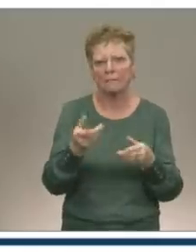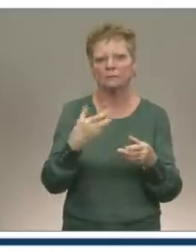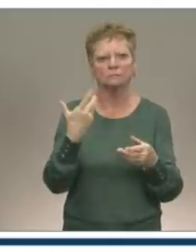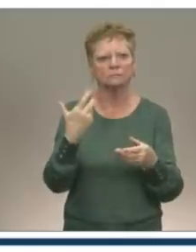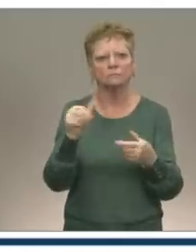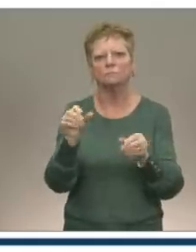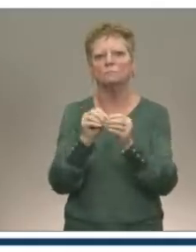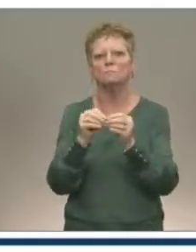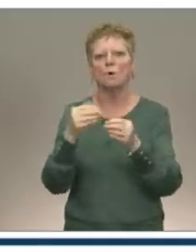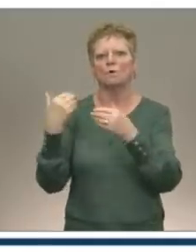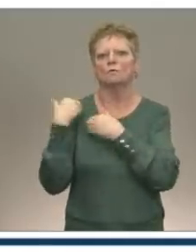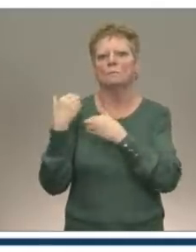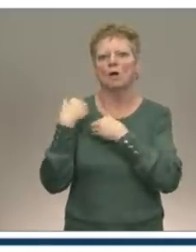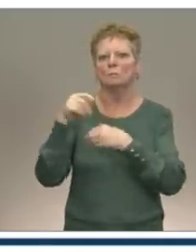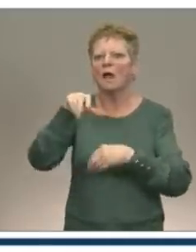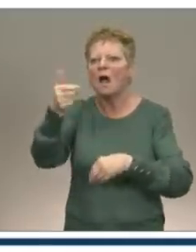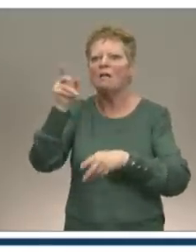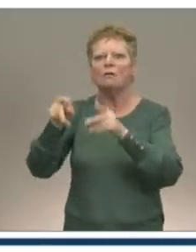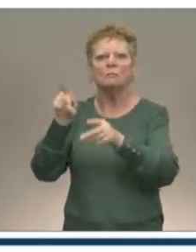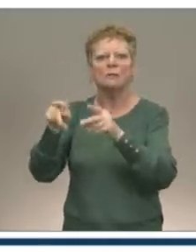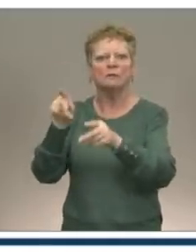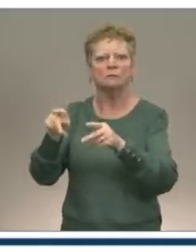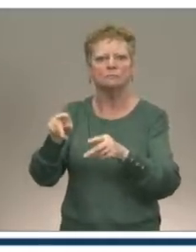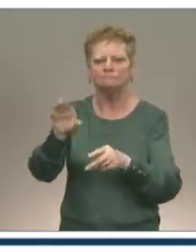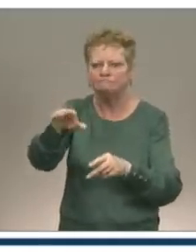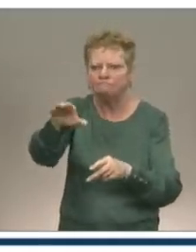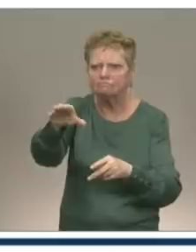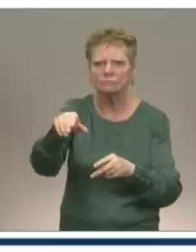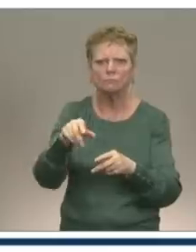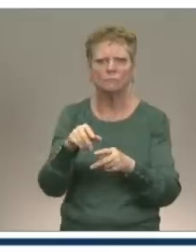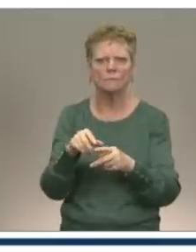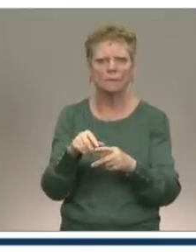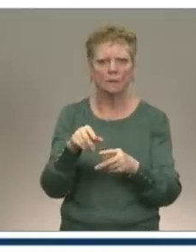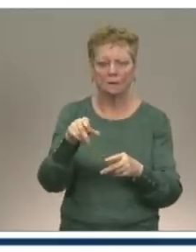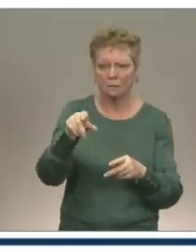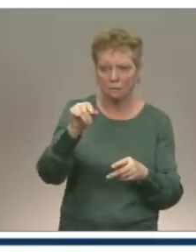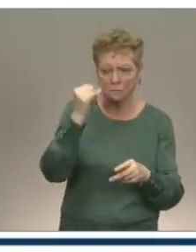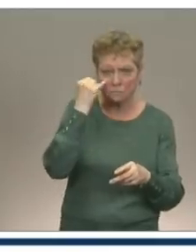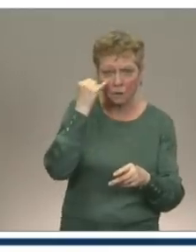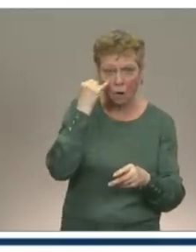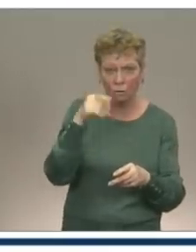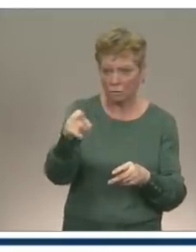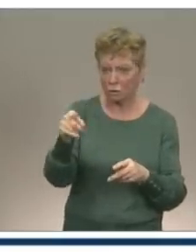on individuals and penalties on individuals if they were found to be using a fraudulent uh